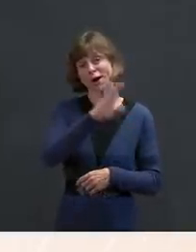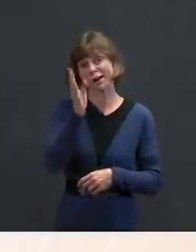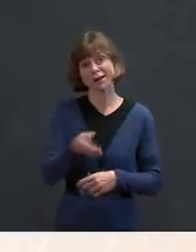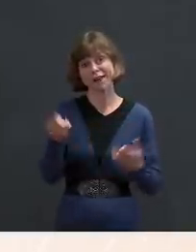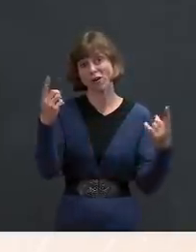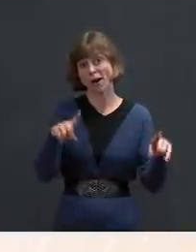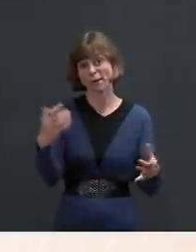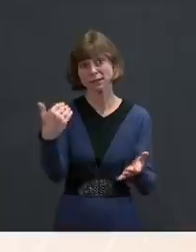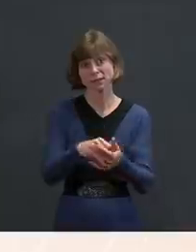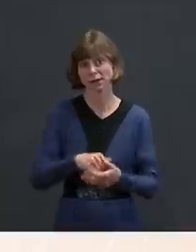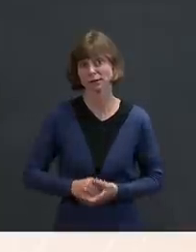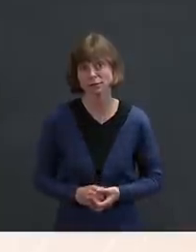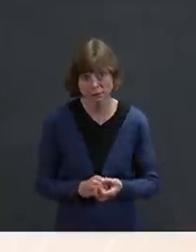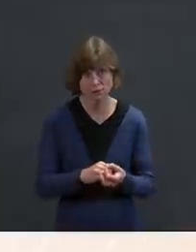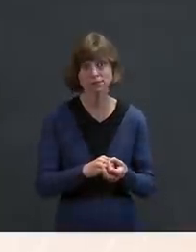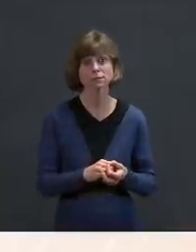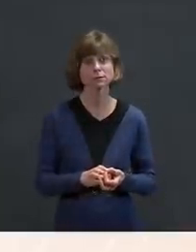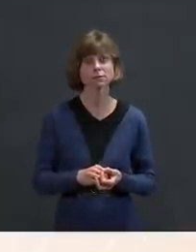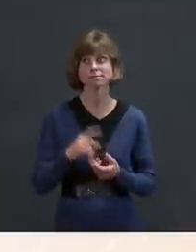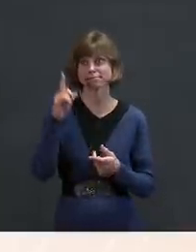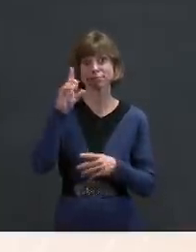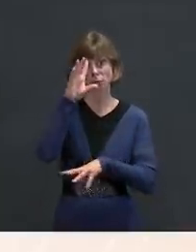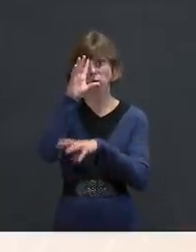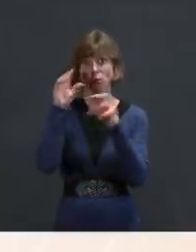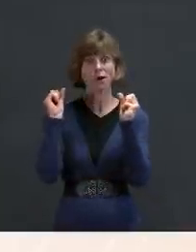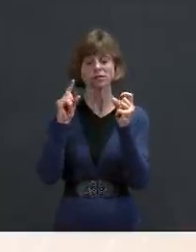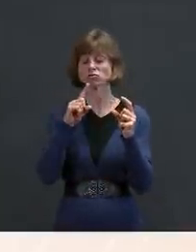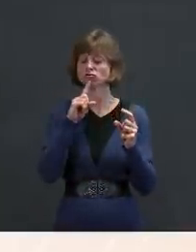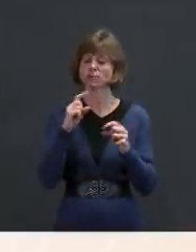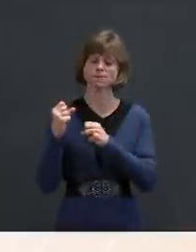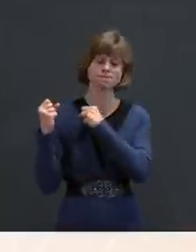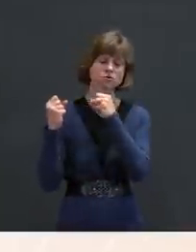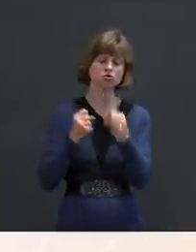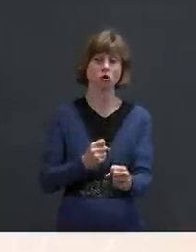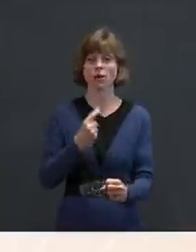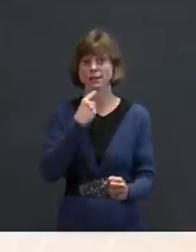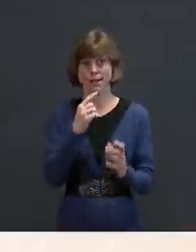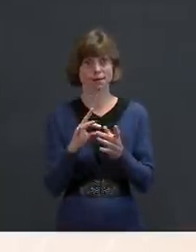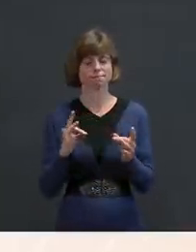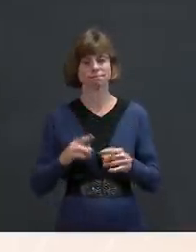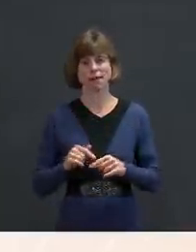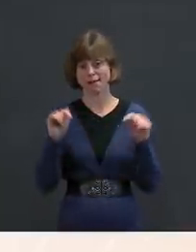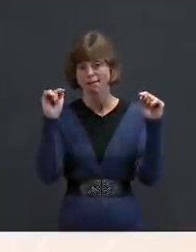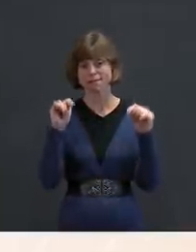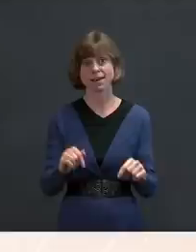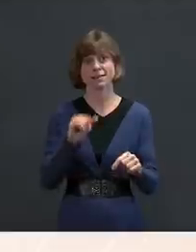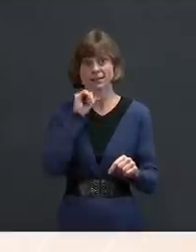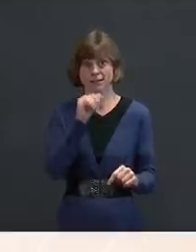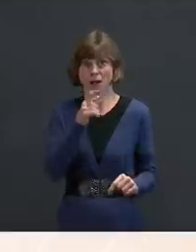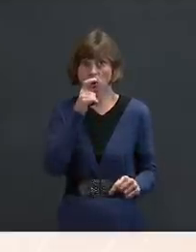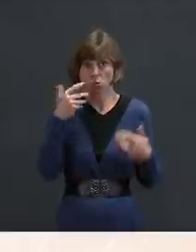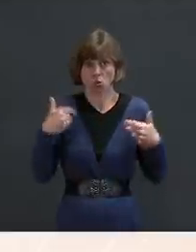As the President has so powerfully said, "This is not who we are." Ms. Psaki: Jeff.